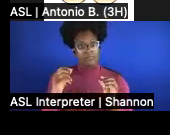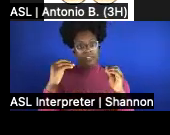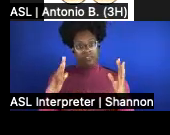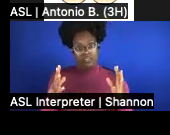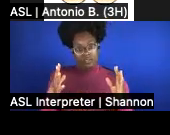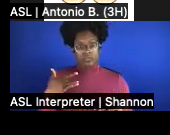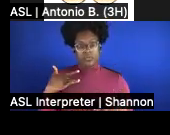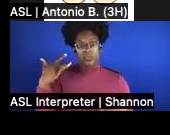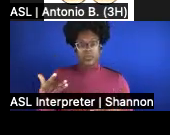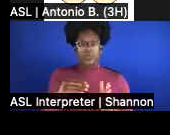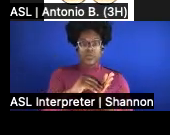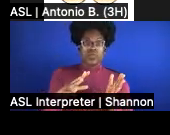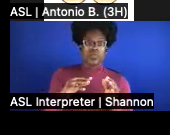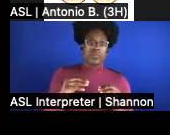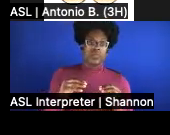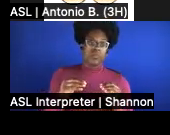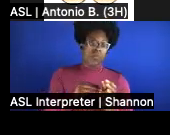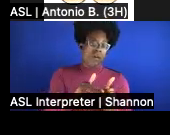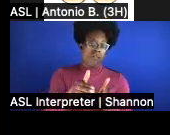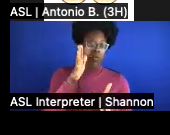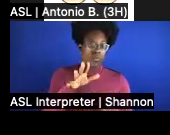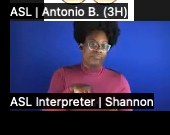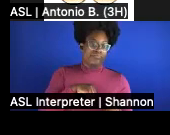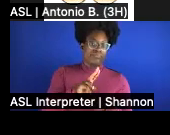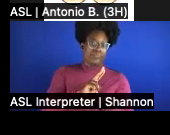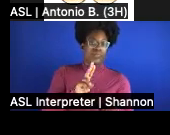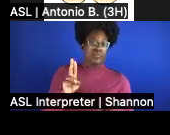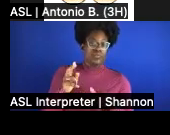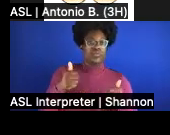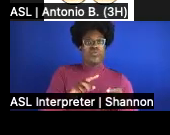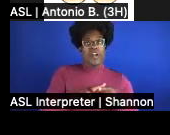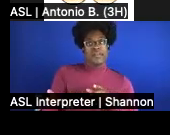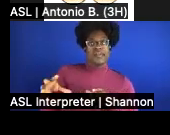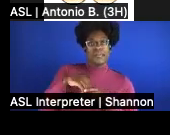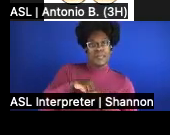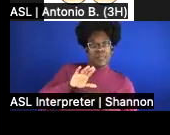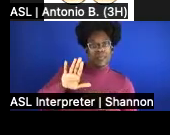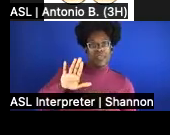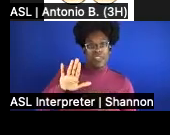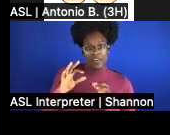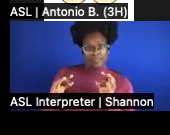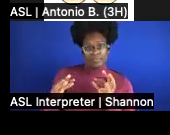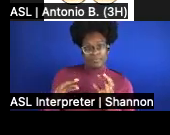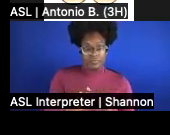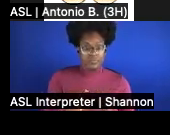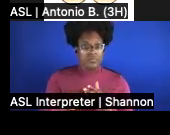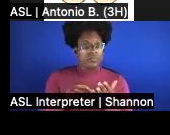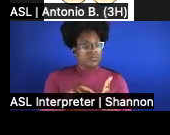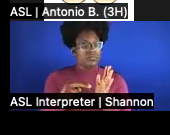more. What's going on there? Consultants' comments were often rather subtle, and they required more